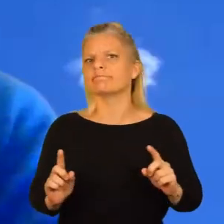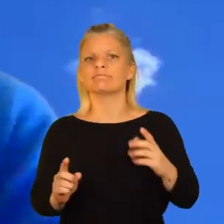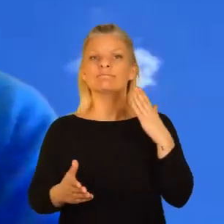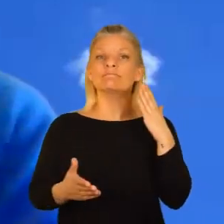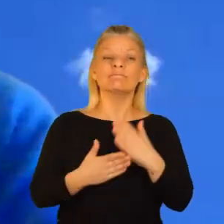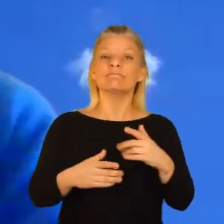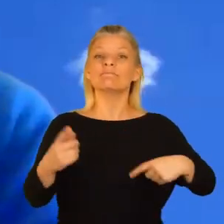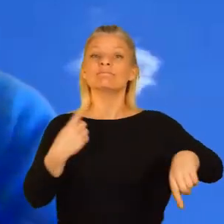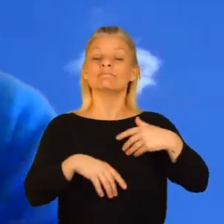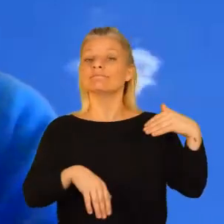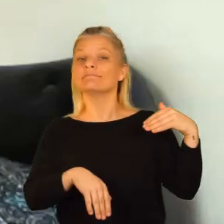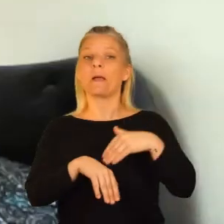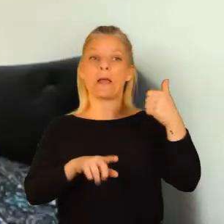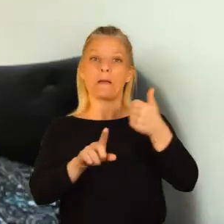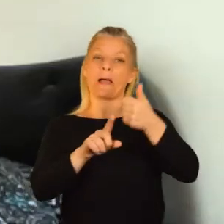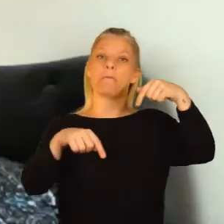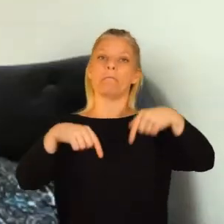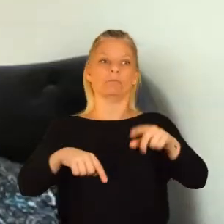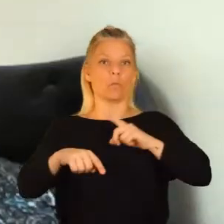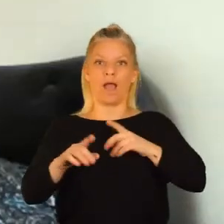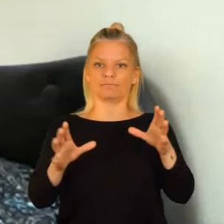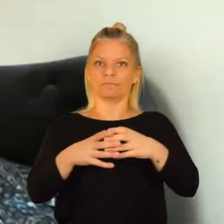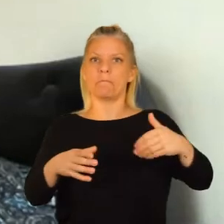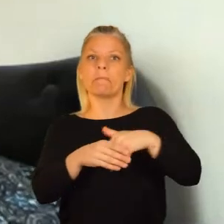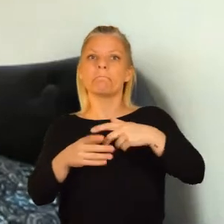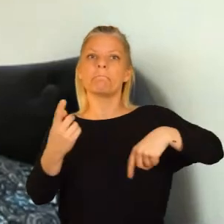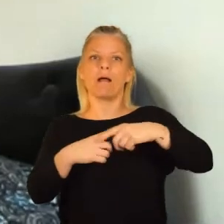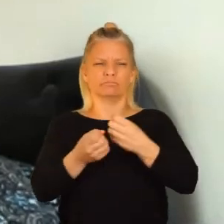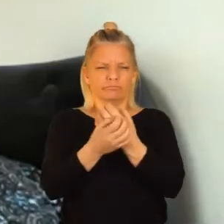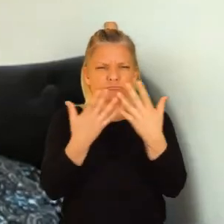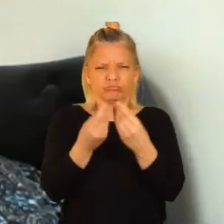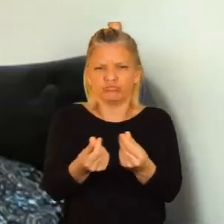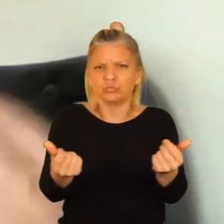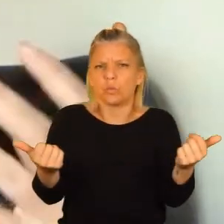And actually that's just so profound because often we don't have the we